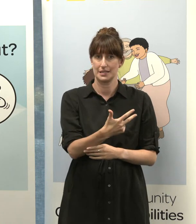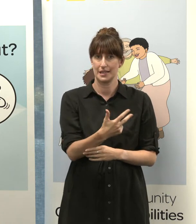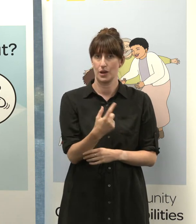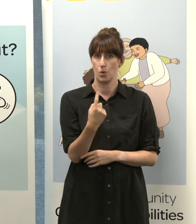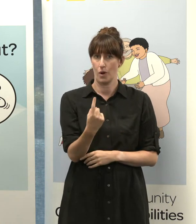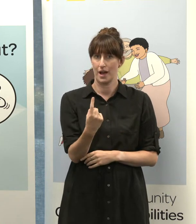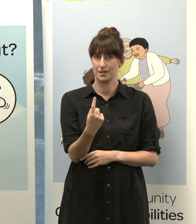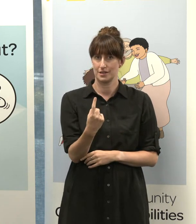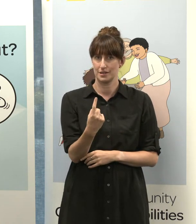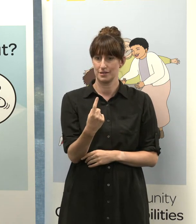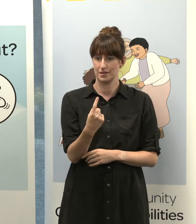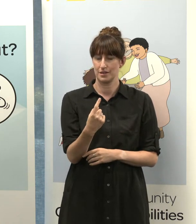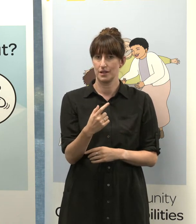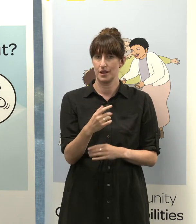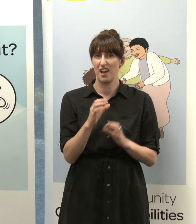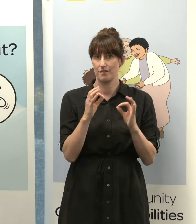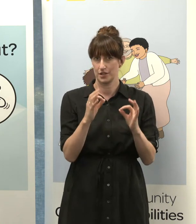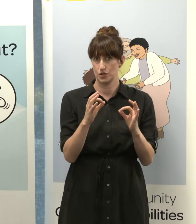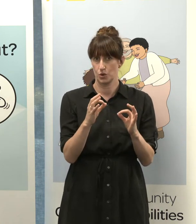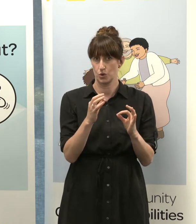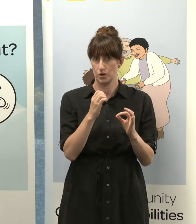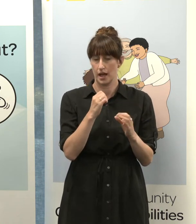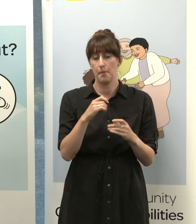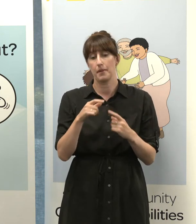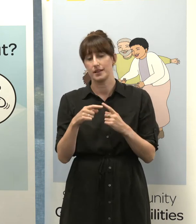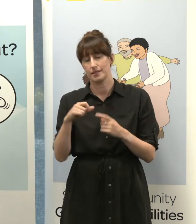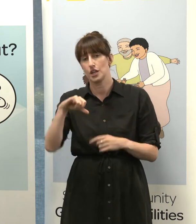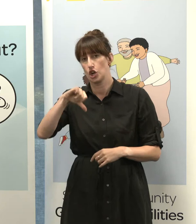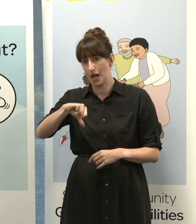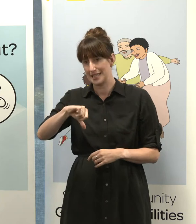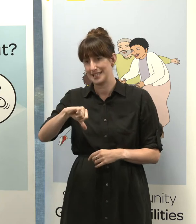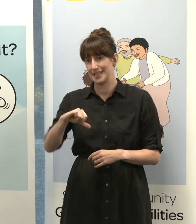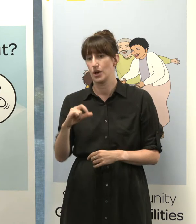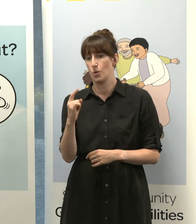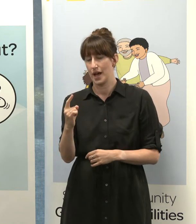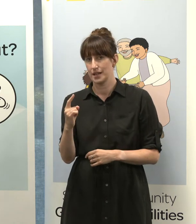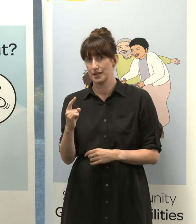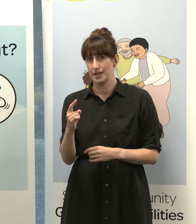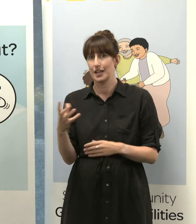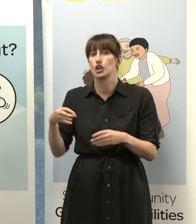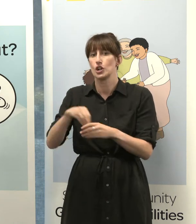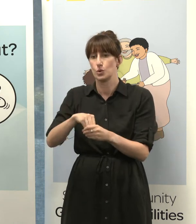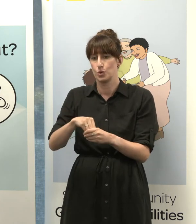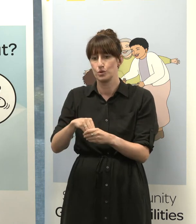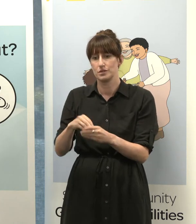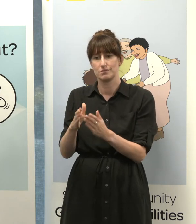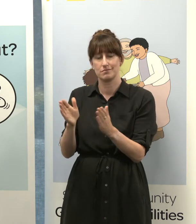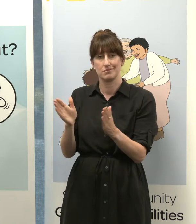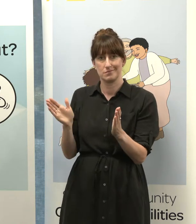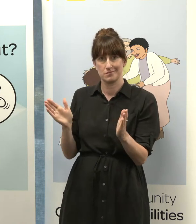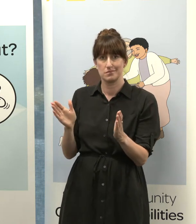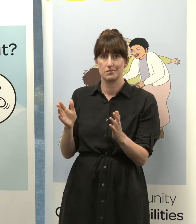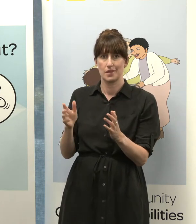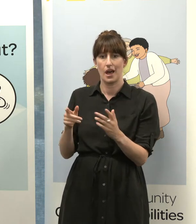After this stand up, that will be updated to 81 as the